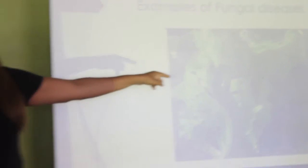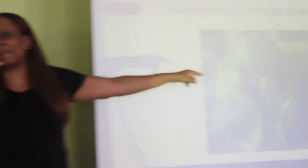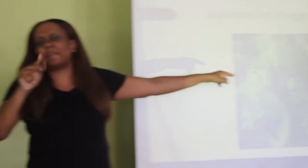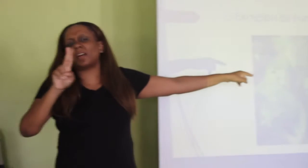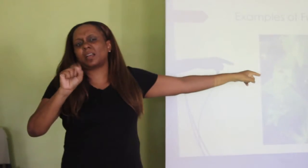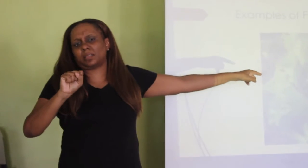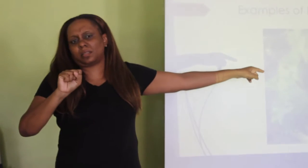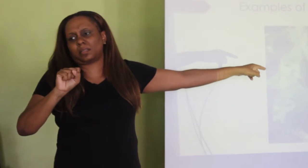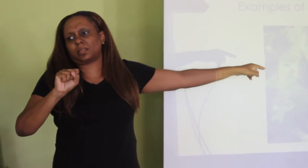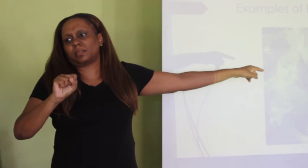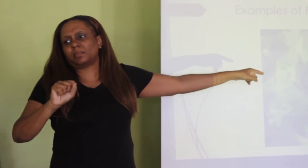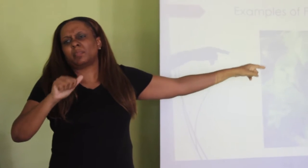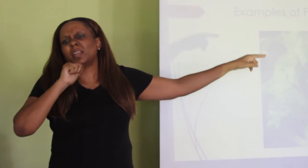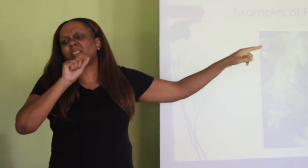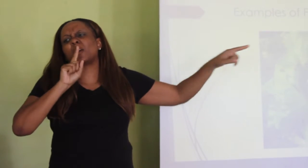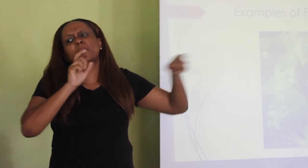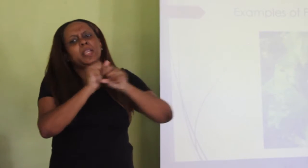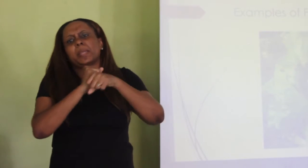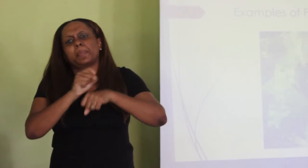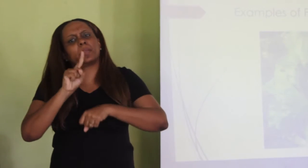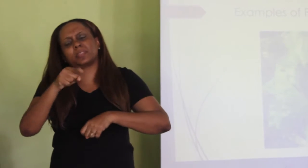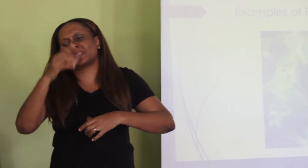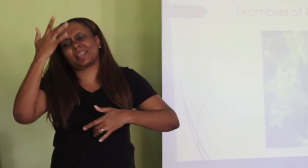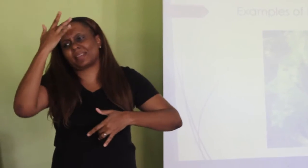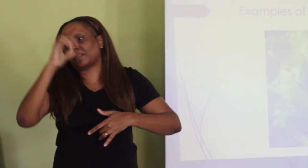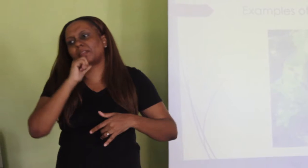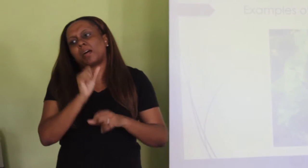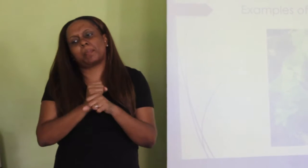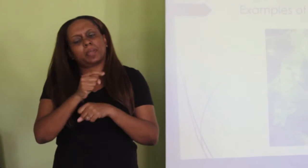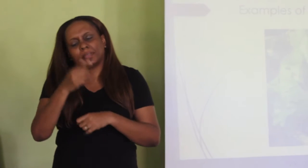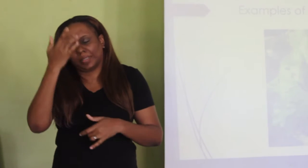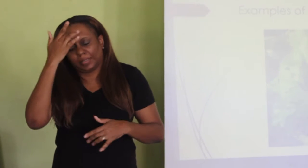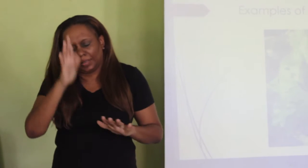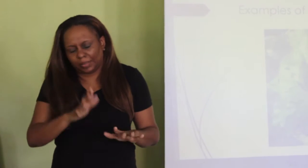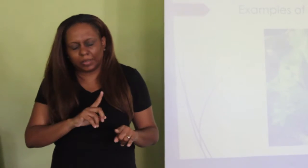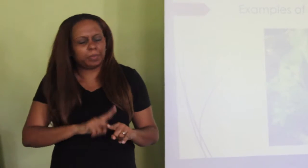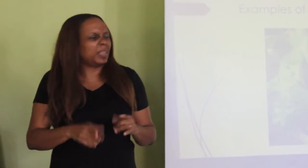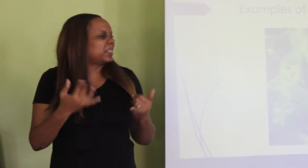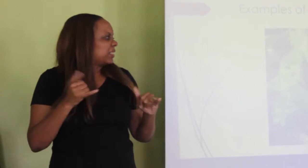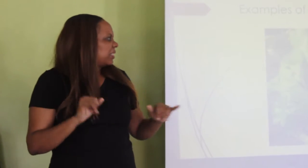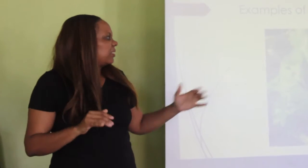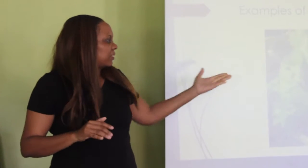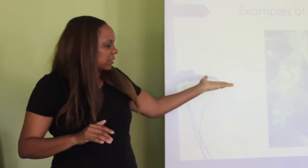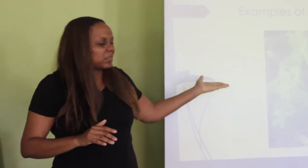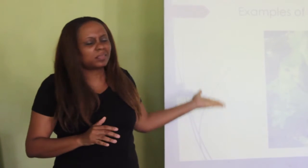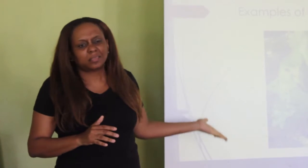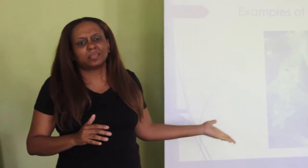you let this one affect you but uh that's a fungus disease on your left and it may come from the